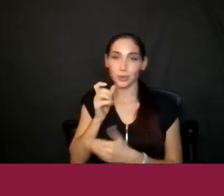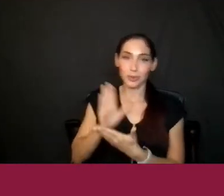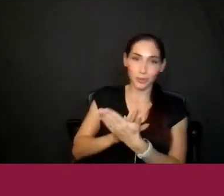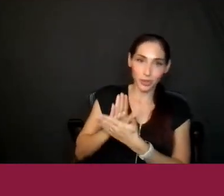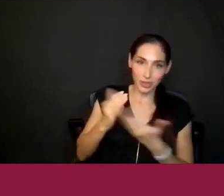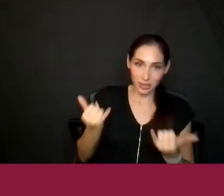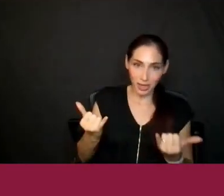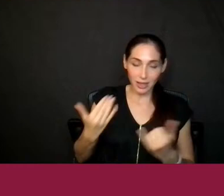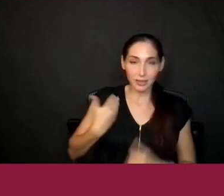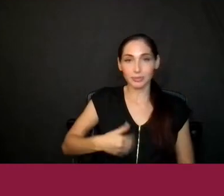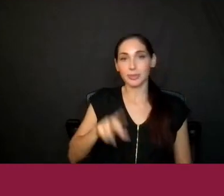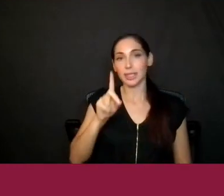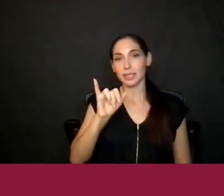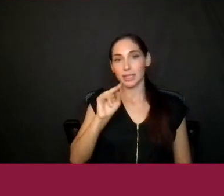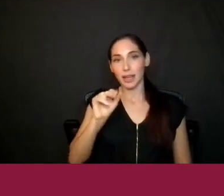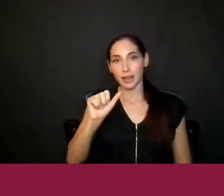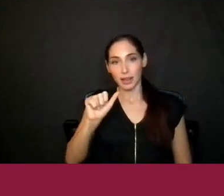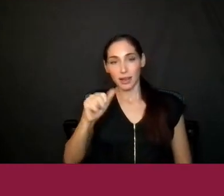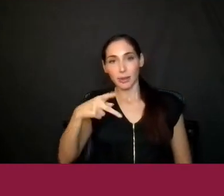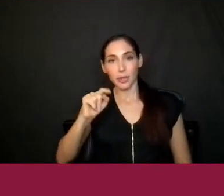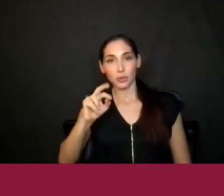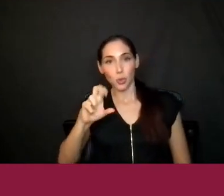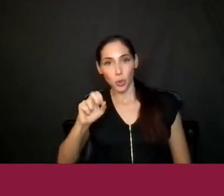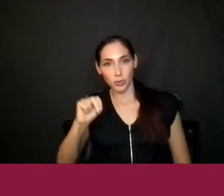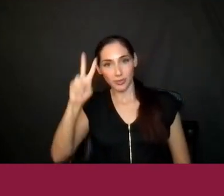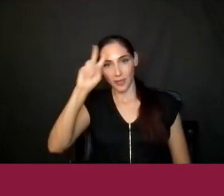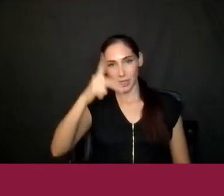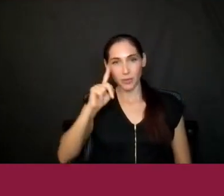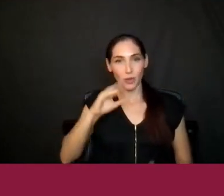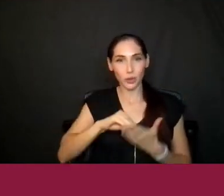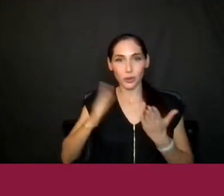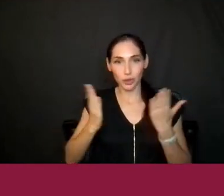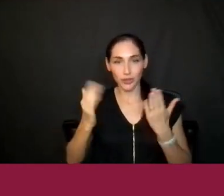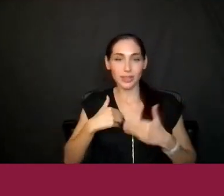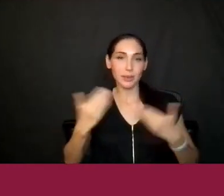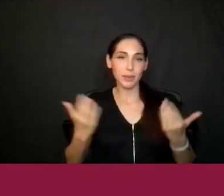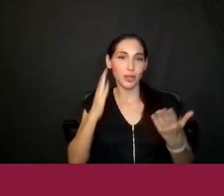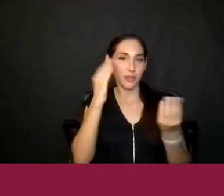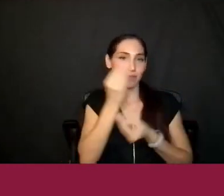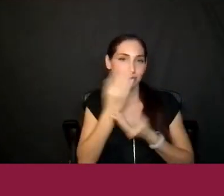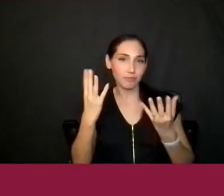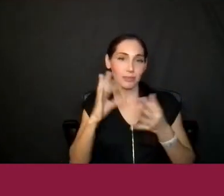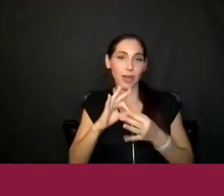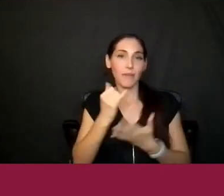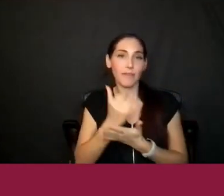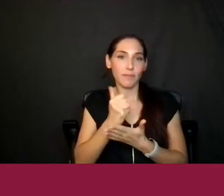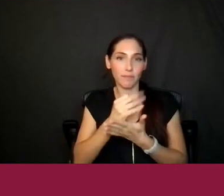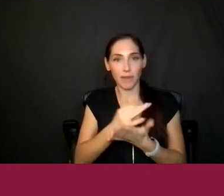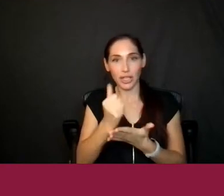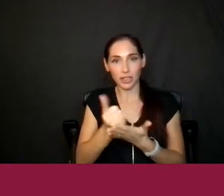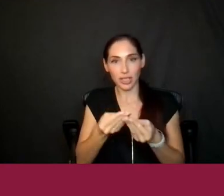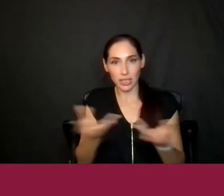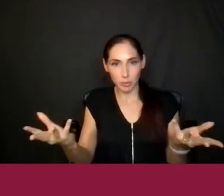My name is Idania Padron and I'm the Vice President of Student Services. I'm here to give you an update on the financial aid disbursement as requested by the Board.